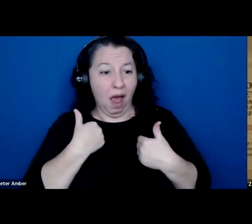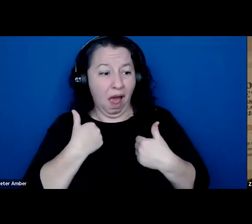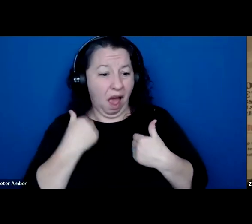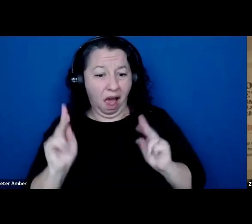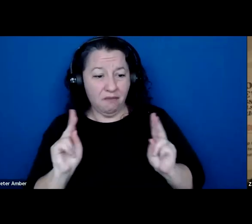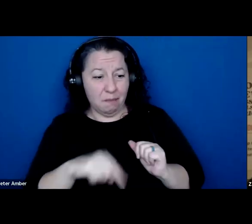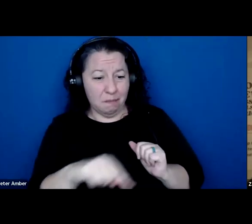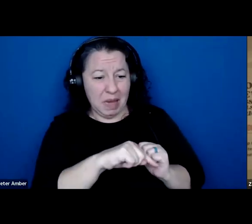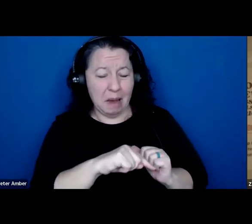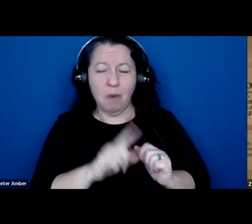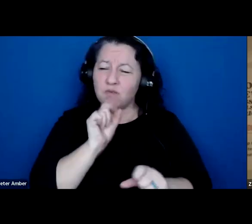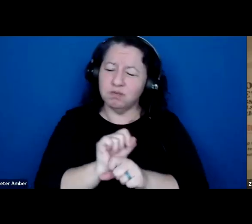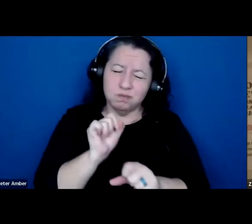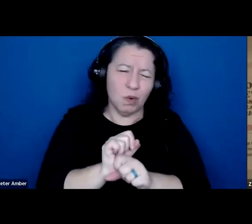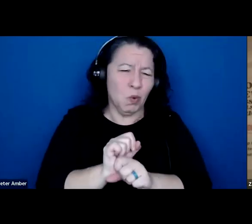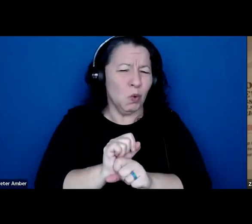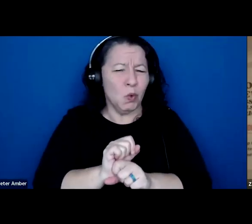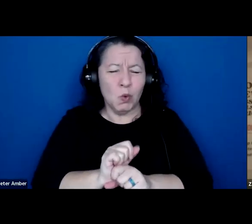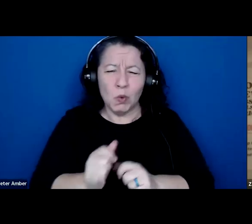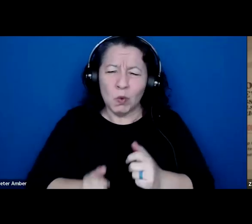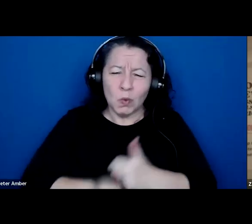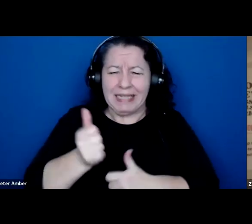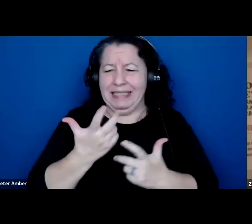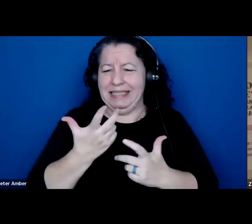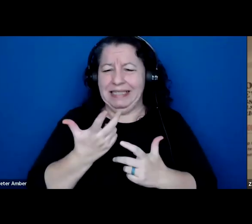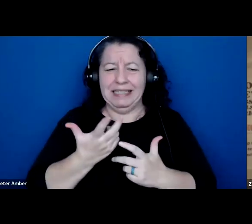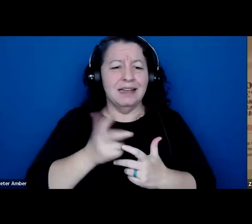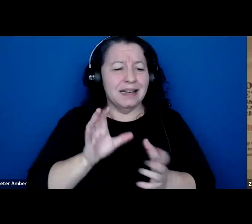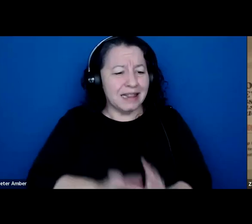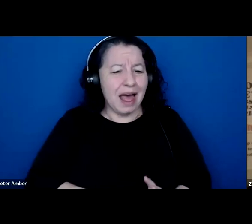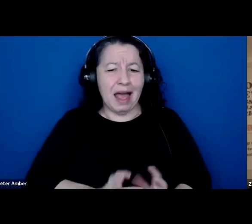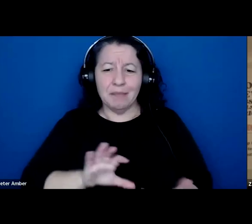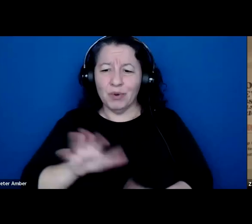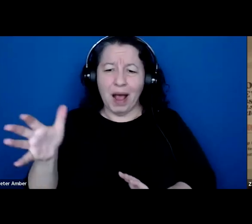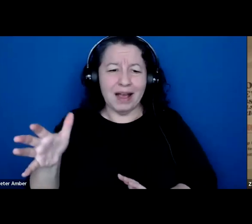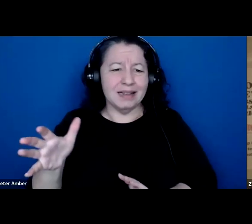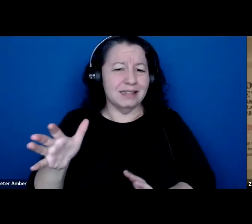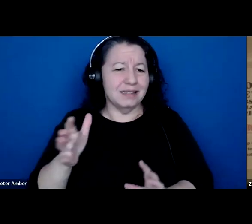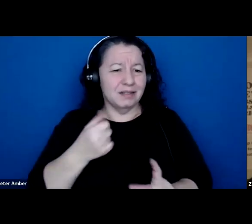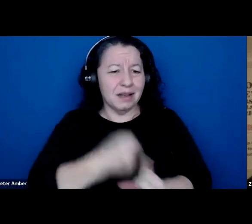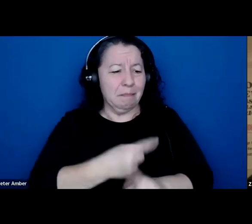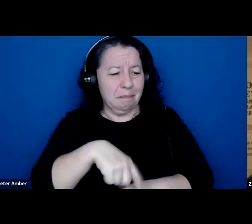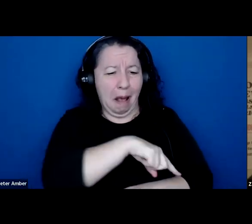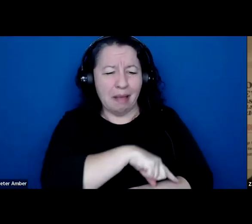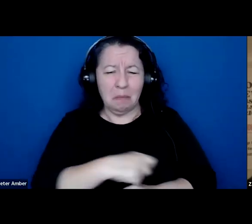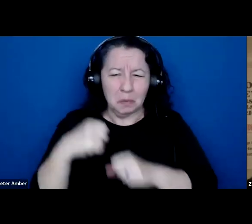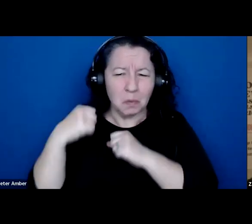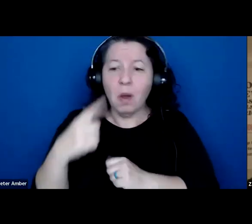vulnerable to the worsening crisis of climate, precisely because of the war that Israel has waged on them